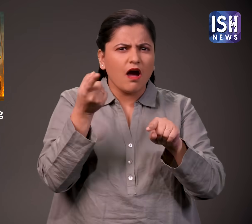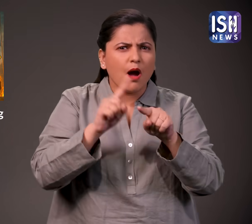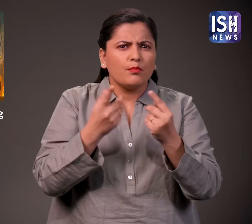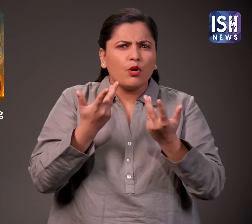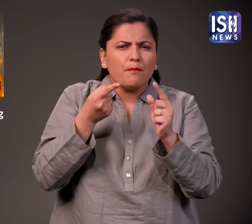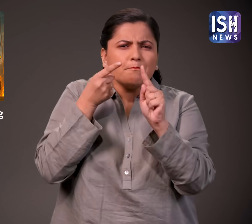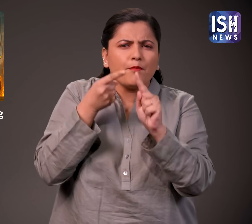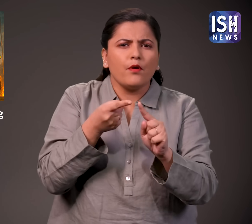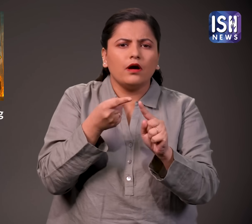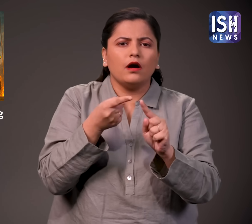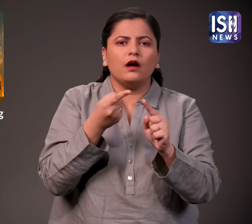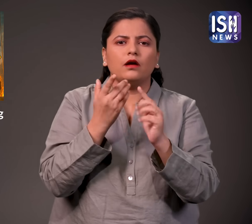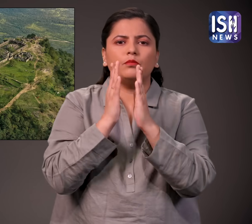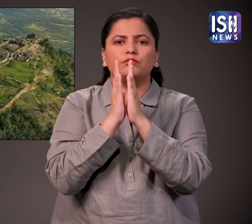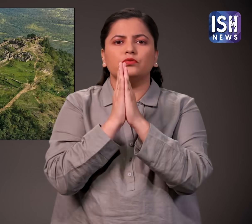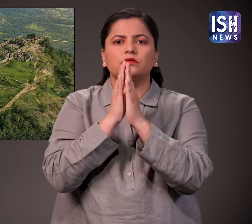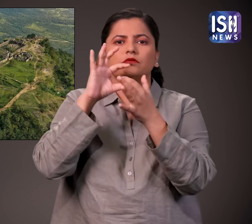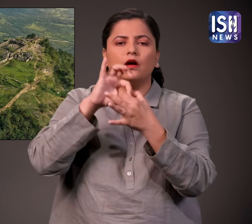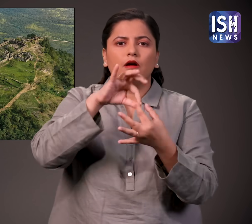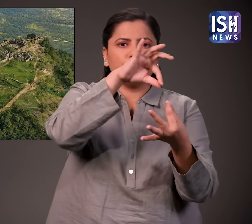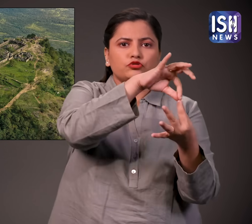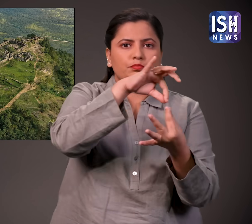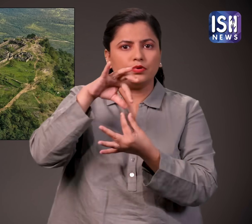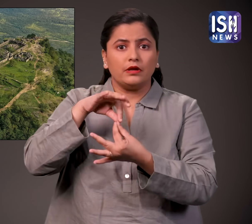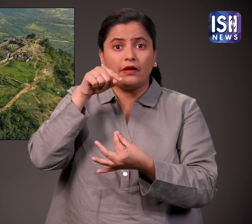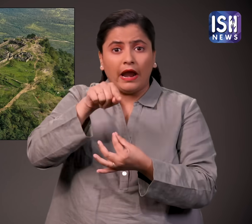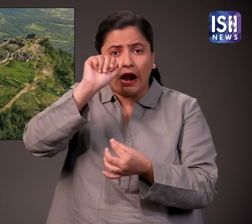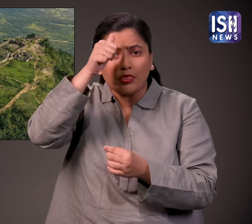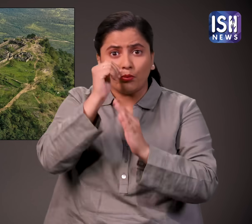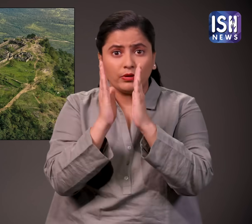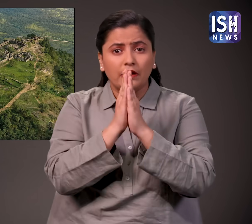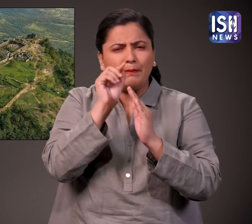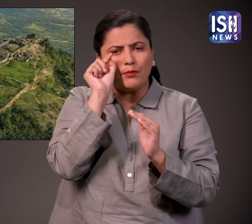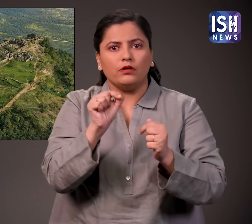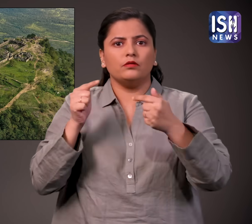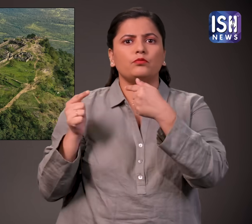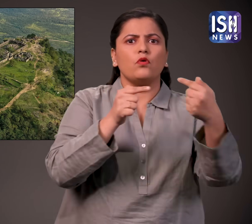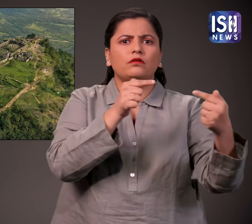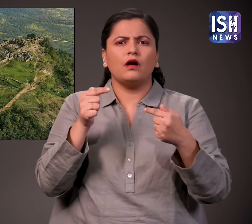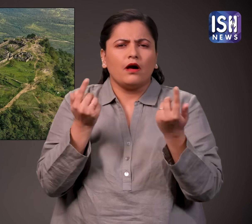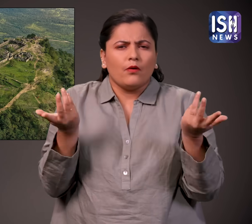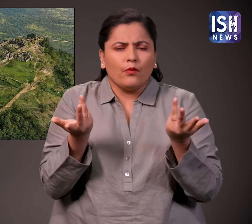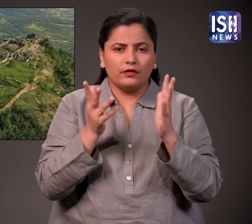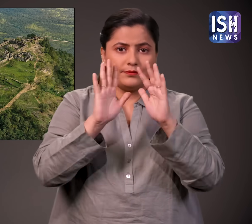The reason for the war between the two Buddhist nations, is a dispute over a Hindu temple.